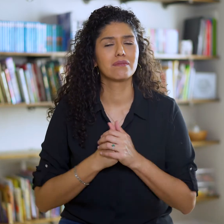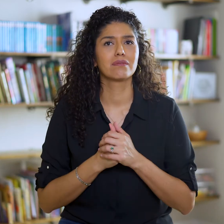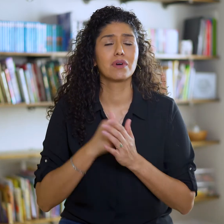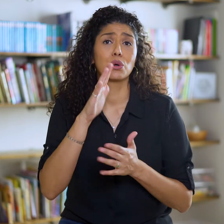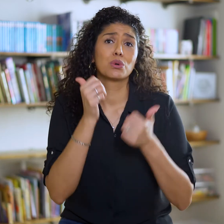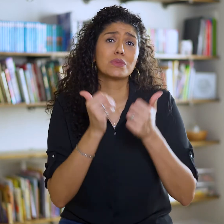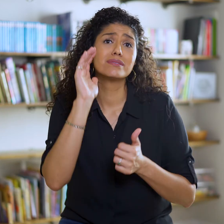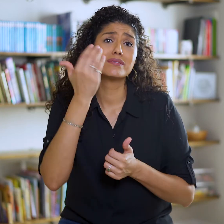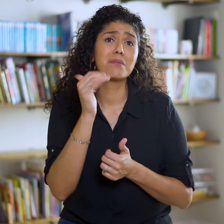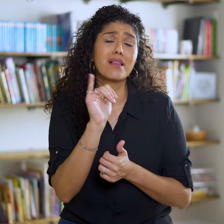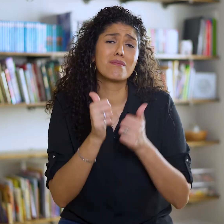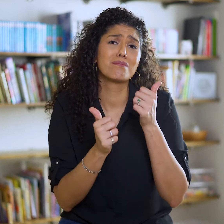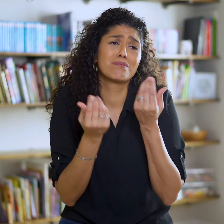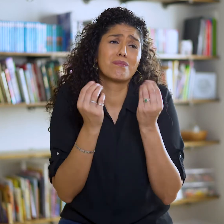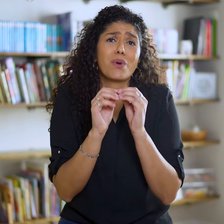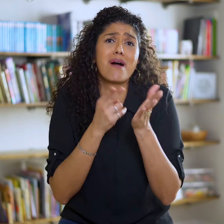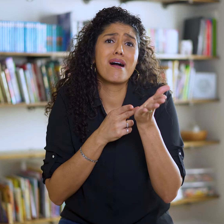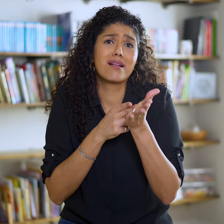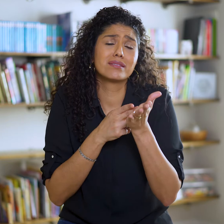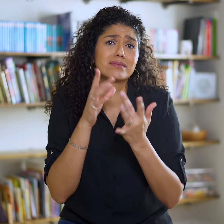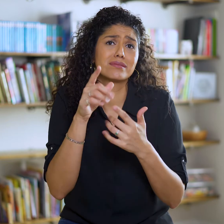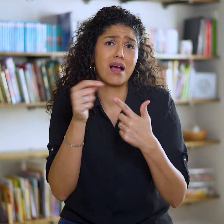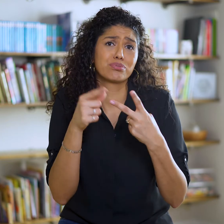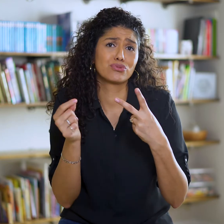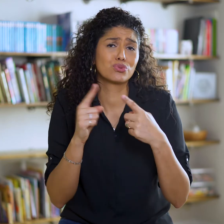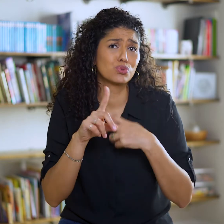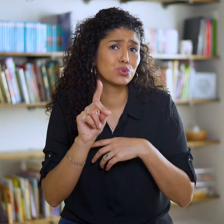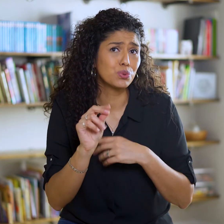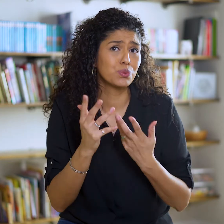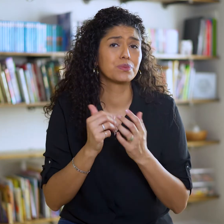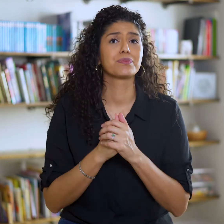which seems to be the more honorable option.